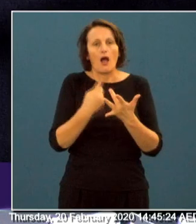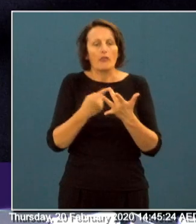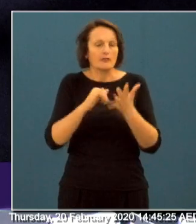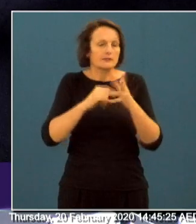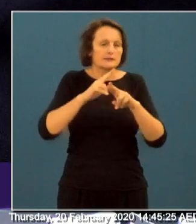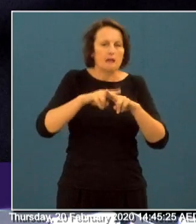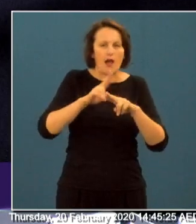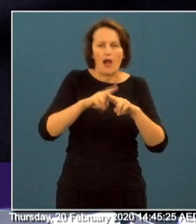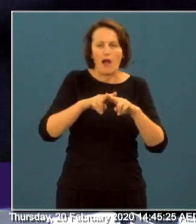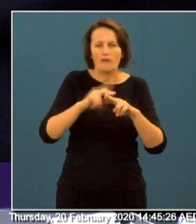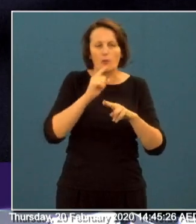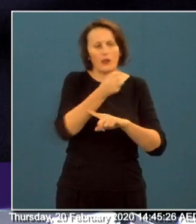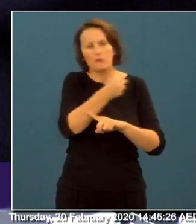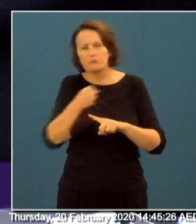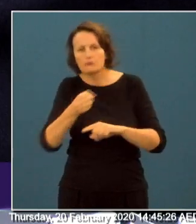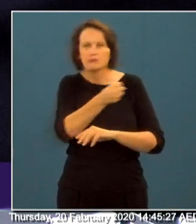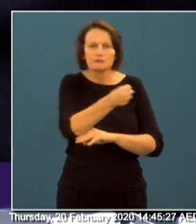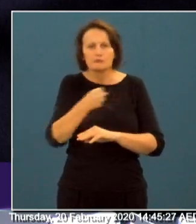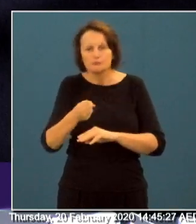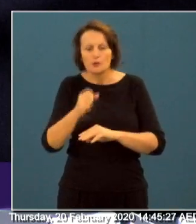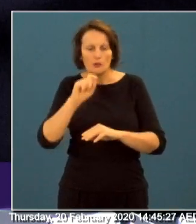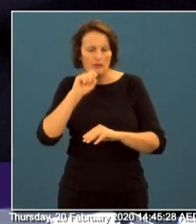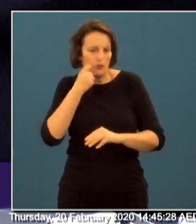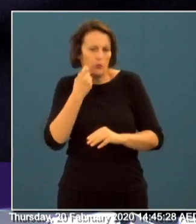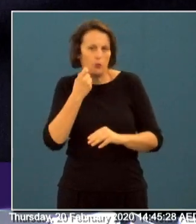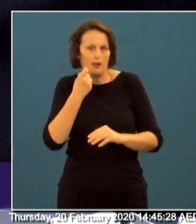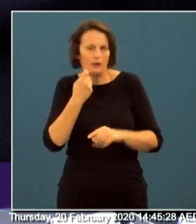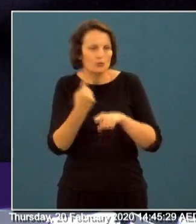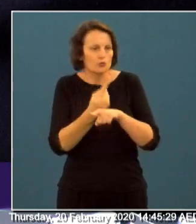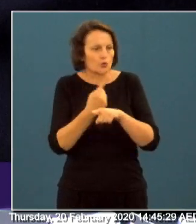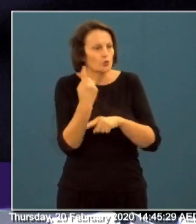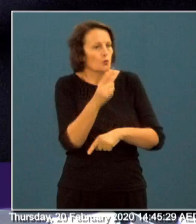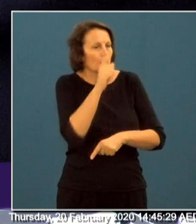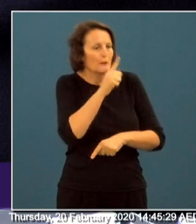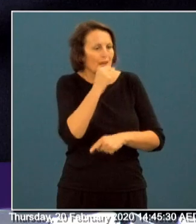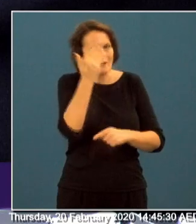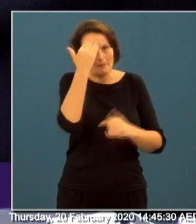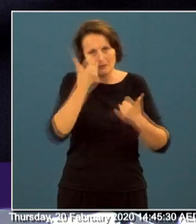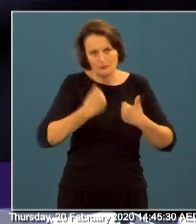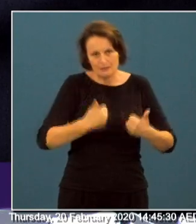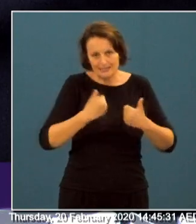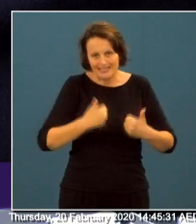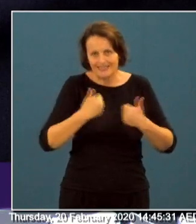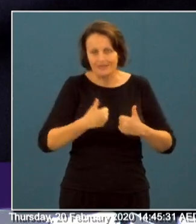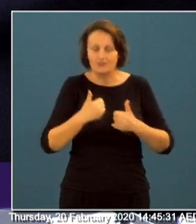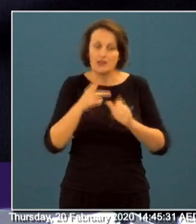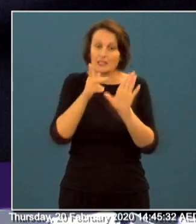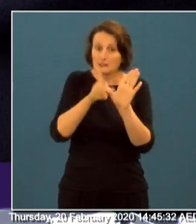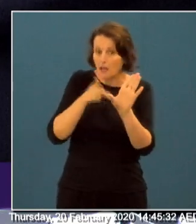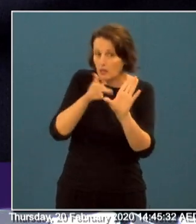who will predominantly see people with mental health problems on the team, and that will include a psychiatrist and a psychologist.